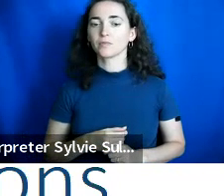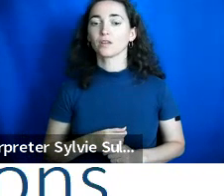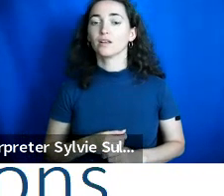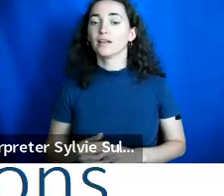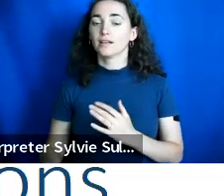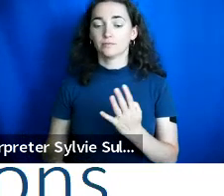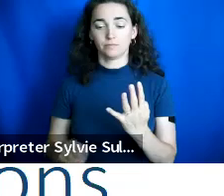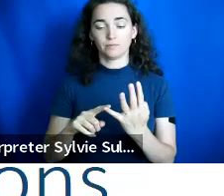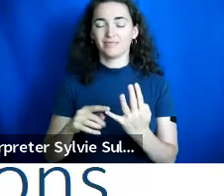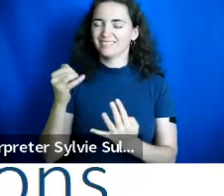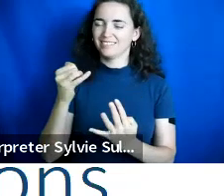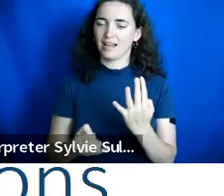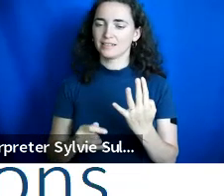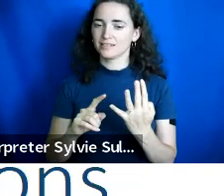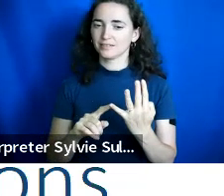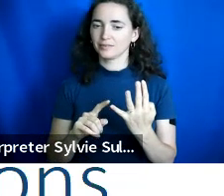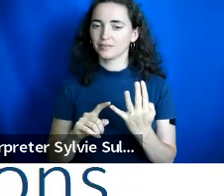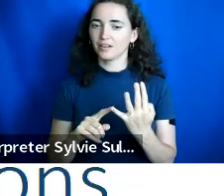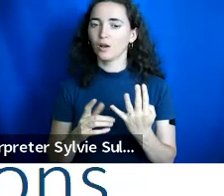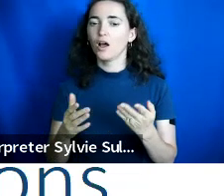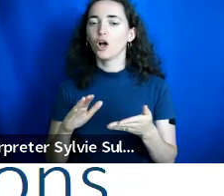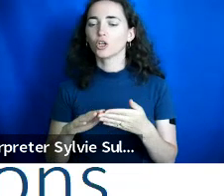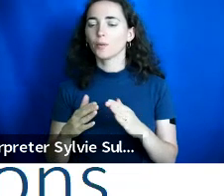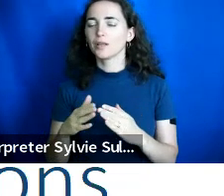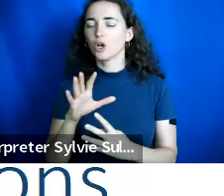The final program i'll talk about for this slide is our community choices waiver.